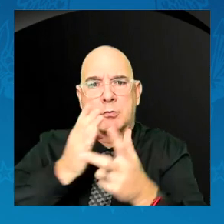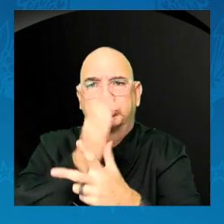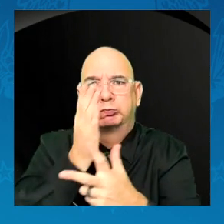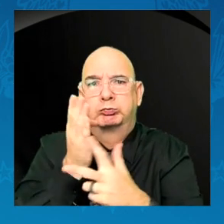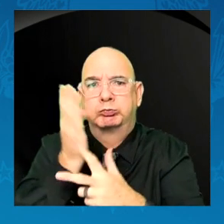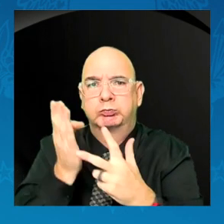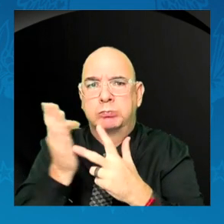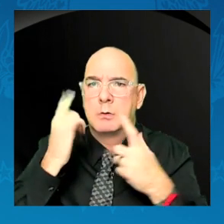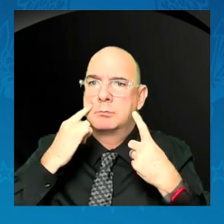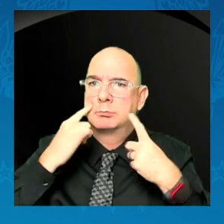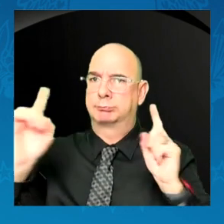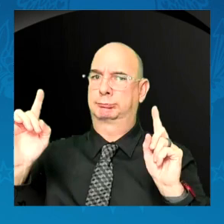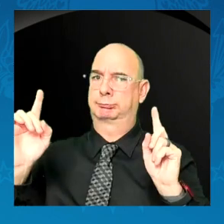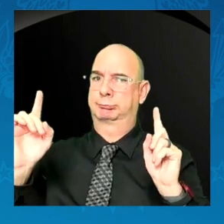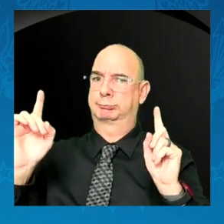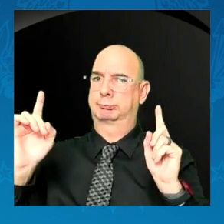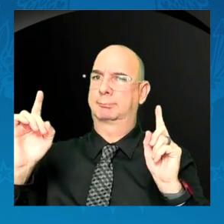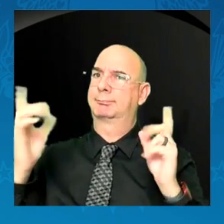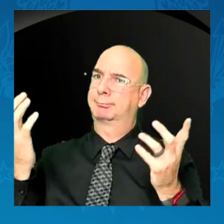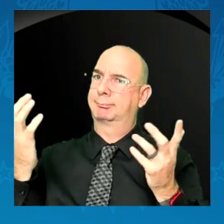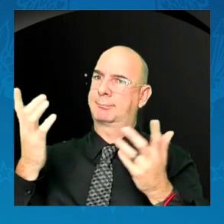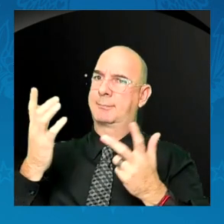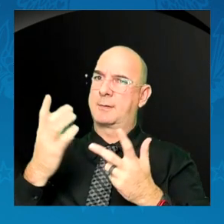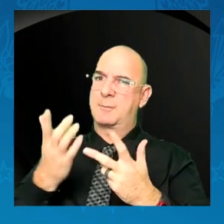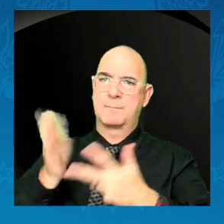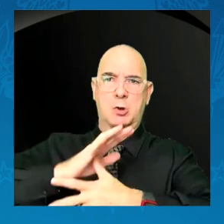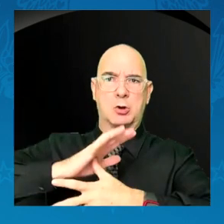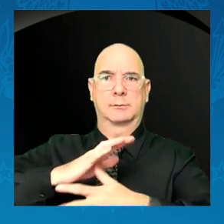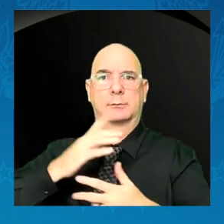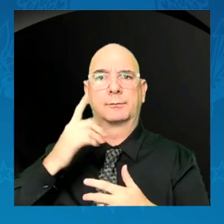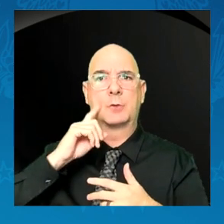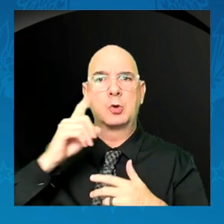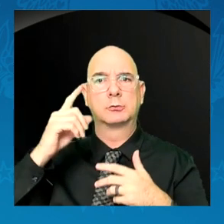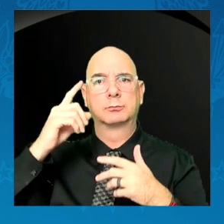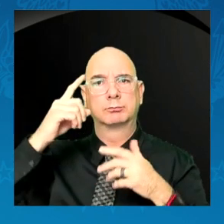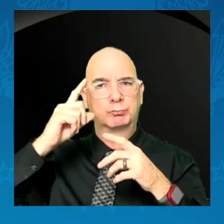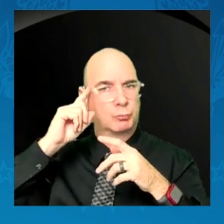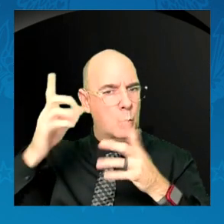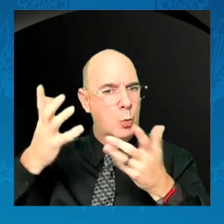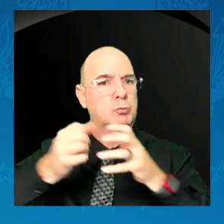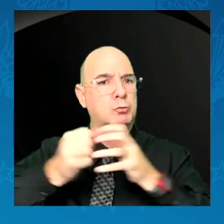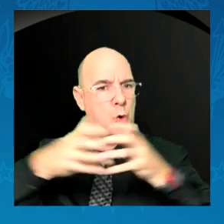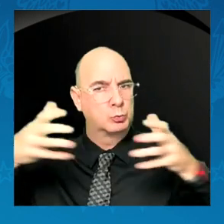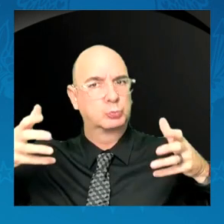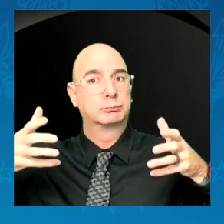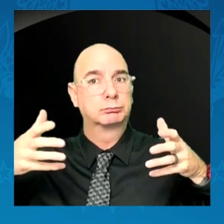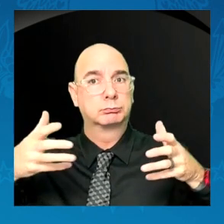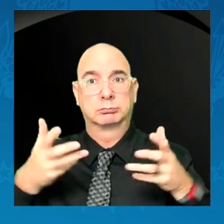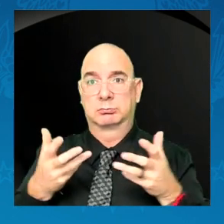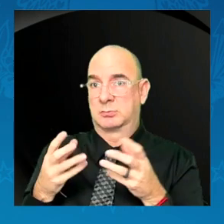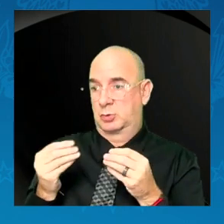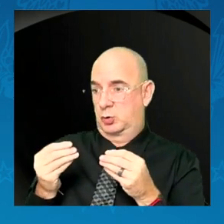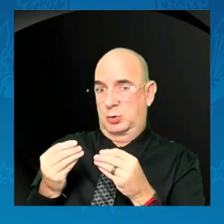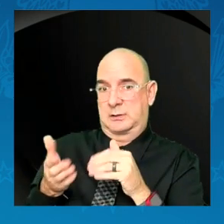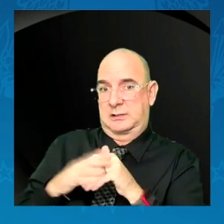which is to increase the workforce, increase the skill set and thereby increasing not only human capacity of those individuals